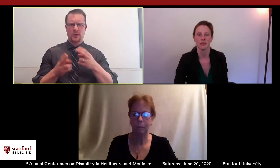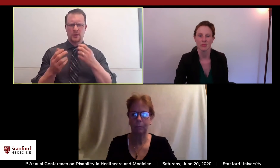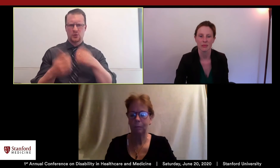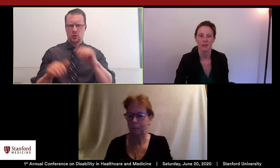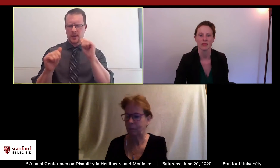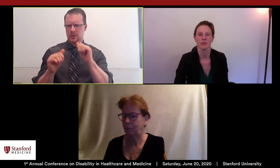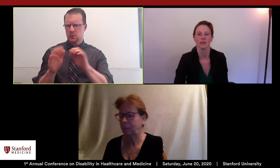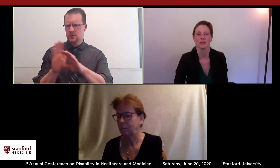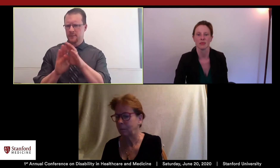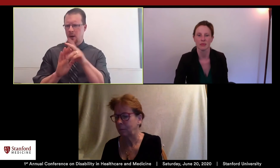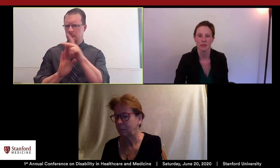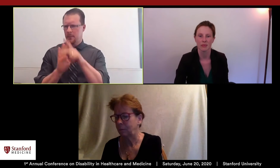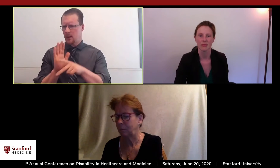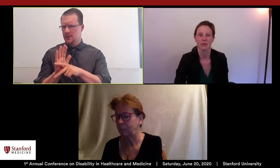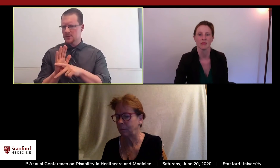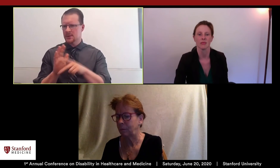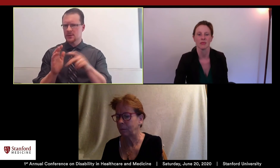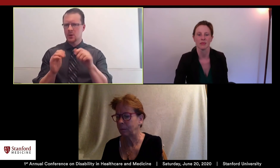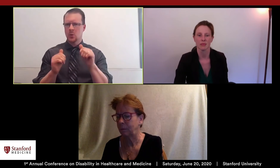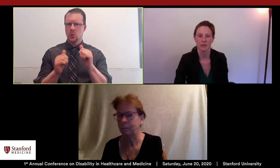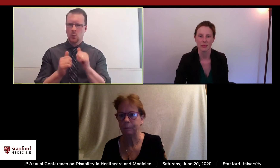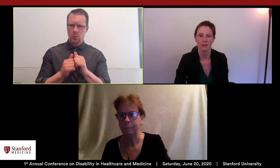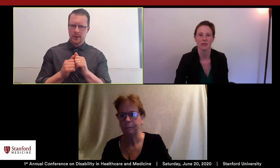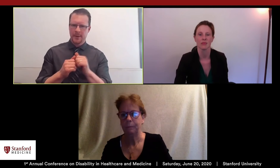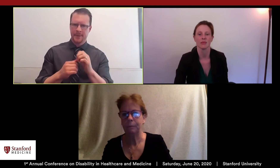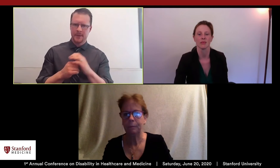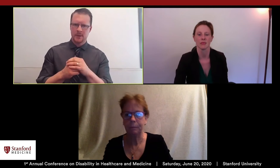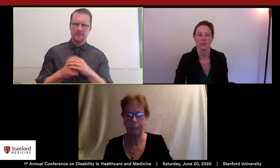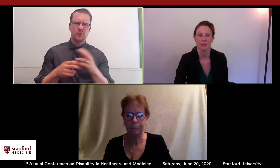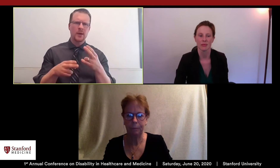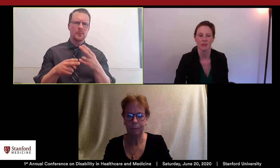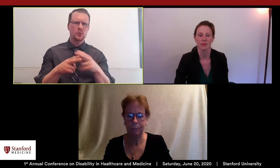Too often we're in a hurry to try and develop policy to